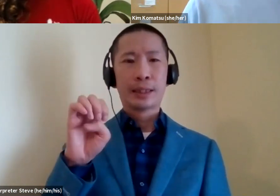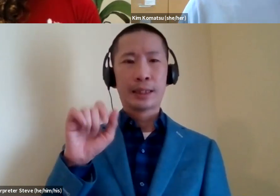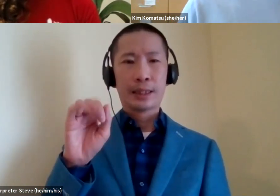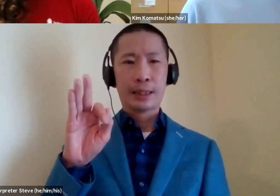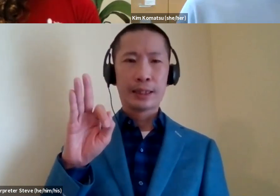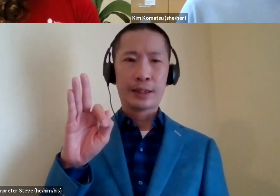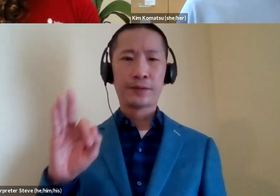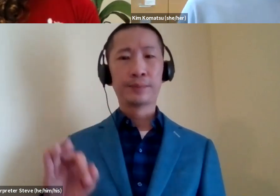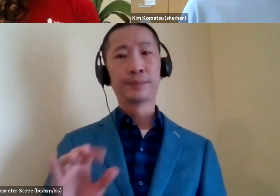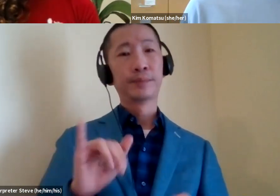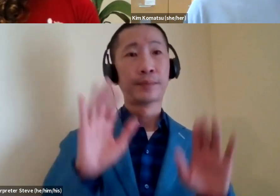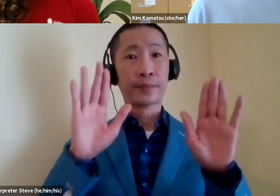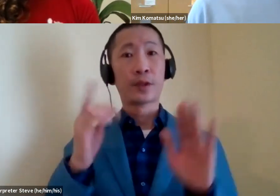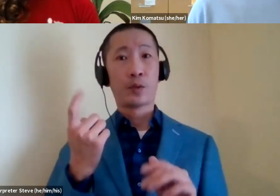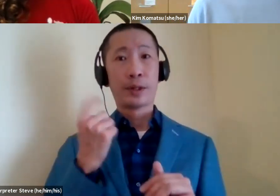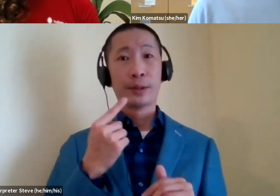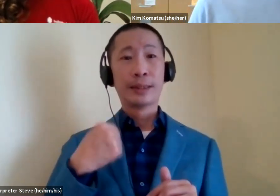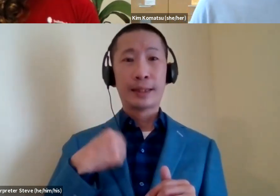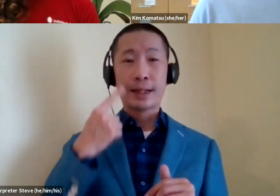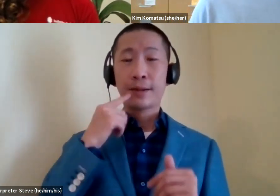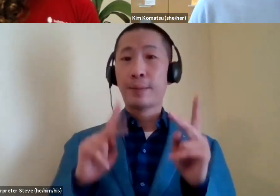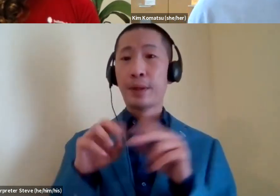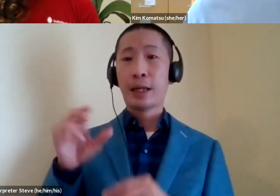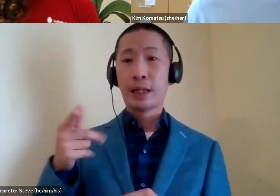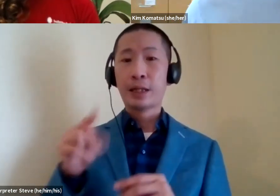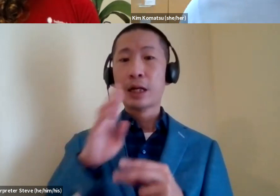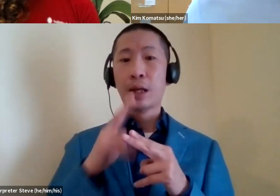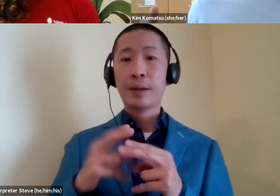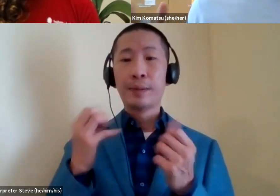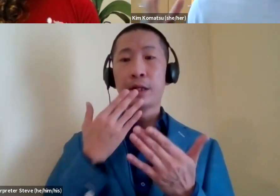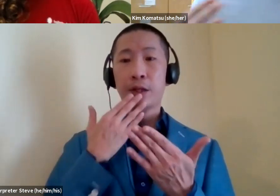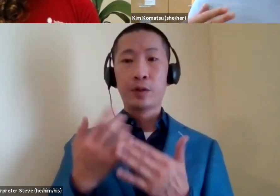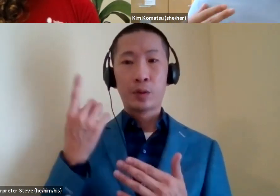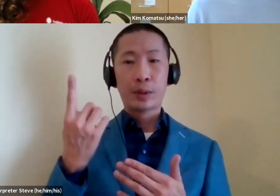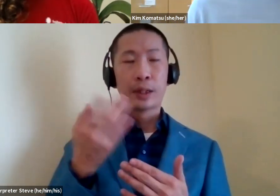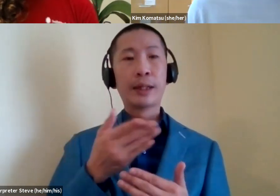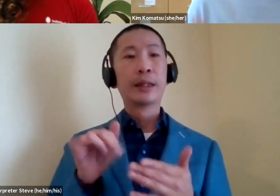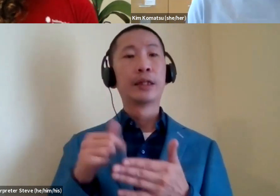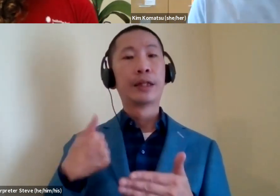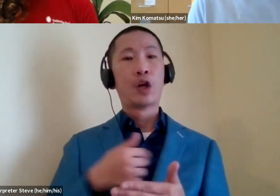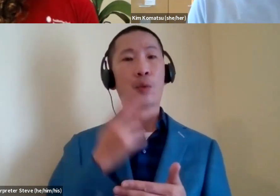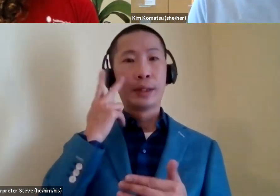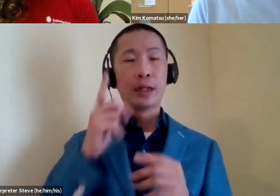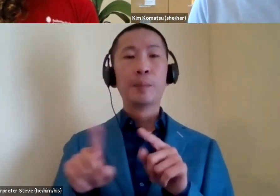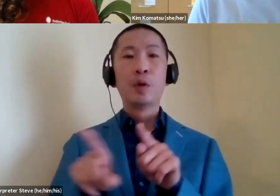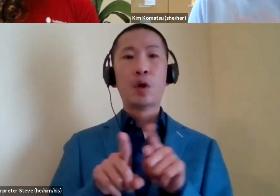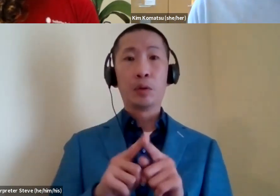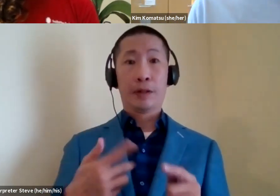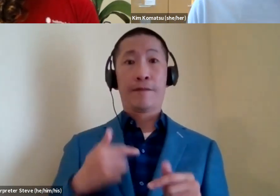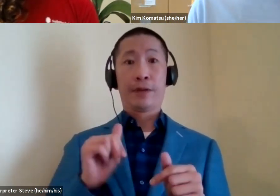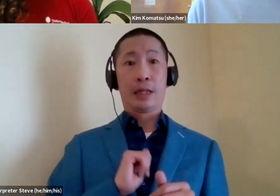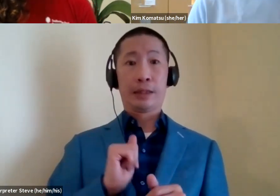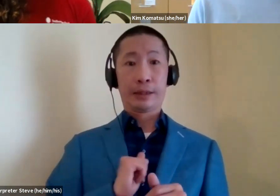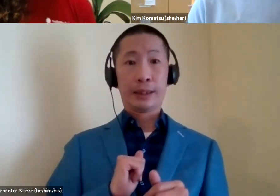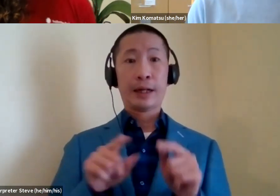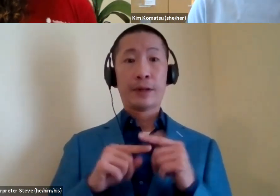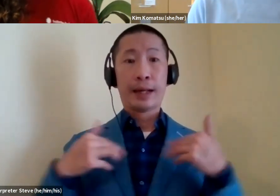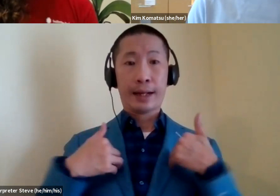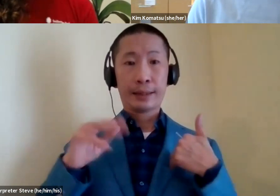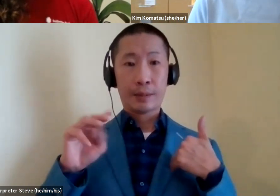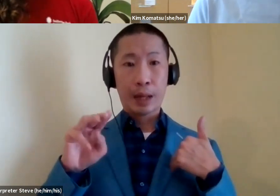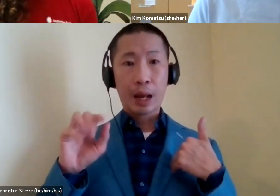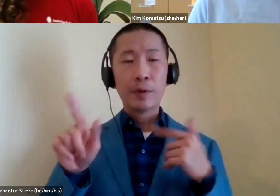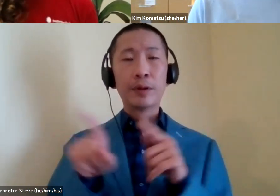Kim Komatsu (she/her): Yeah that's a great question. I think people in the chat mentioned a lot of really good ones, so things that we see but also feel ourselves, as mammals, are things like thorns and spines.